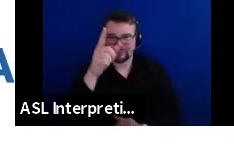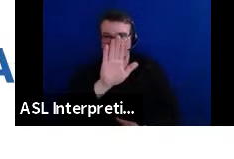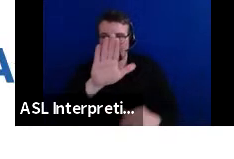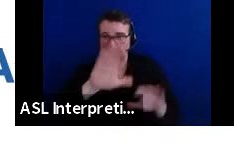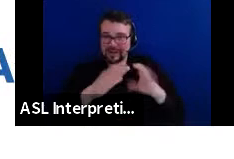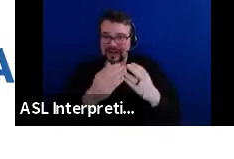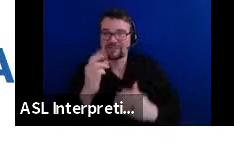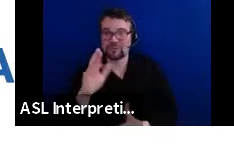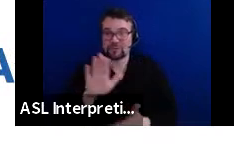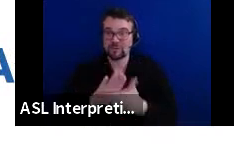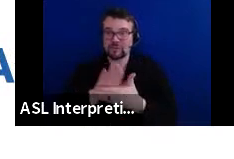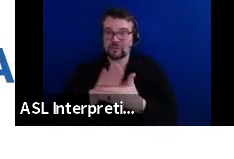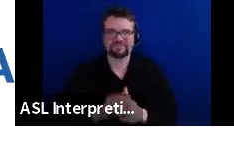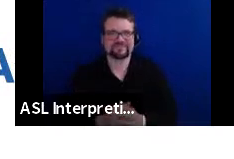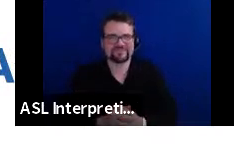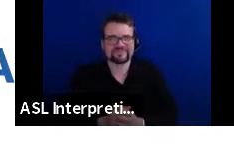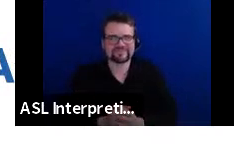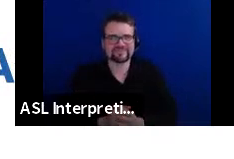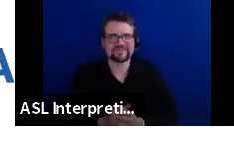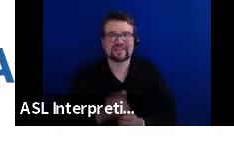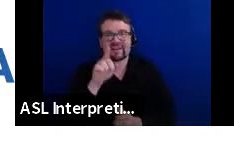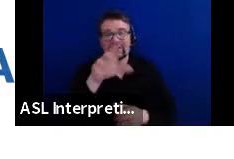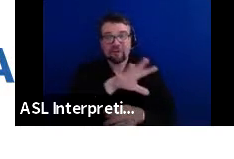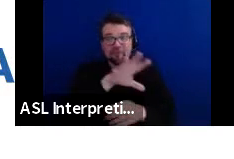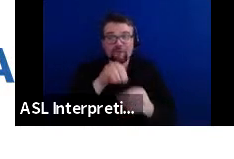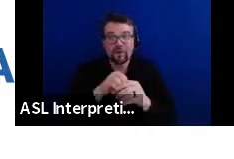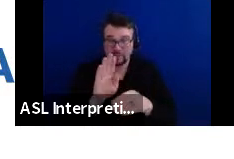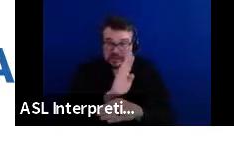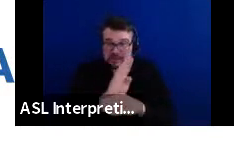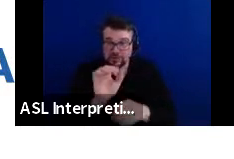AND IF YOU'RE IN THE BUSINESS COMMUNITY, LEARN ABOUT HOW